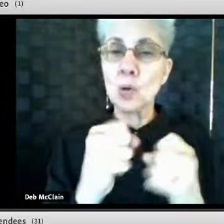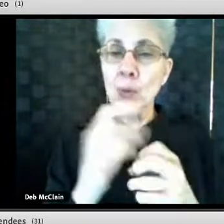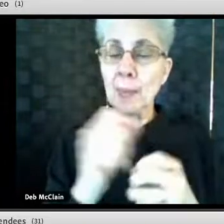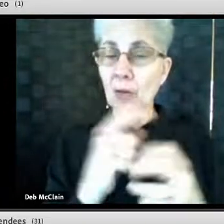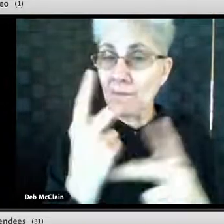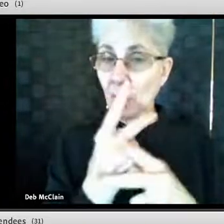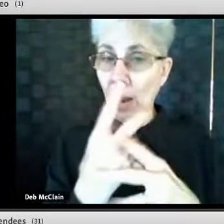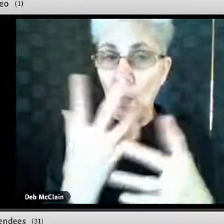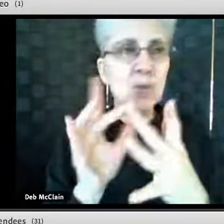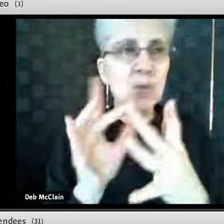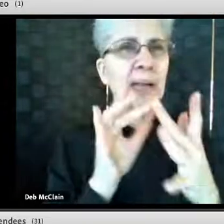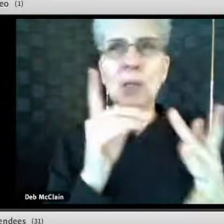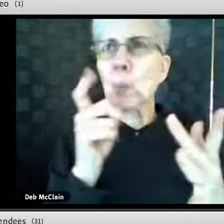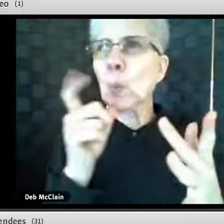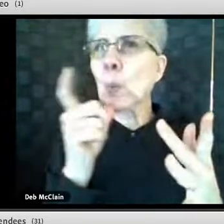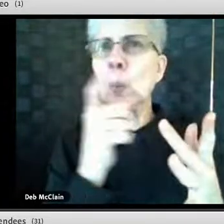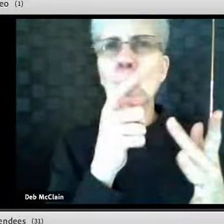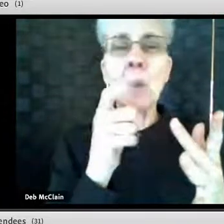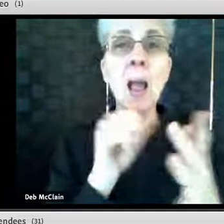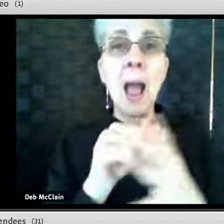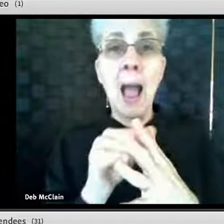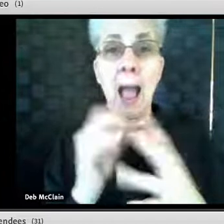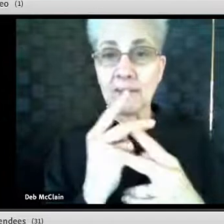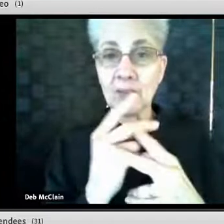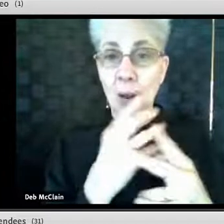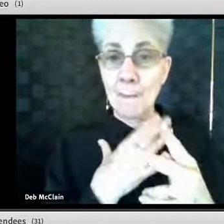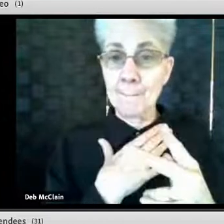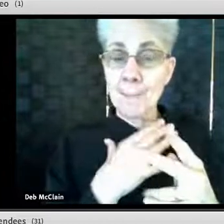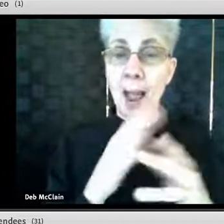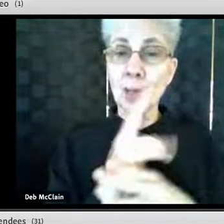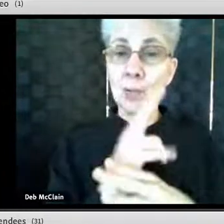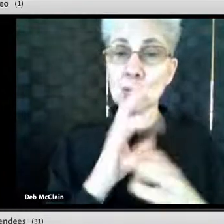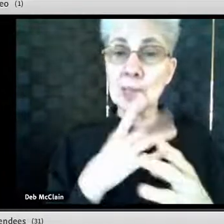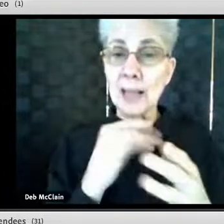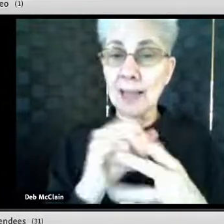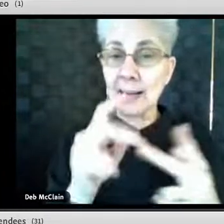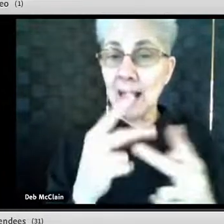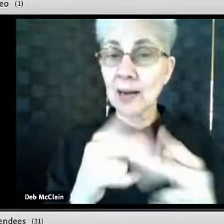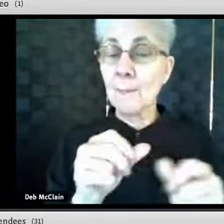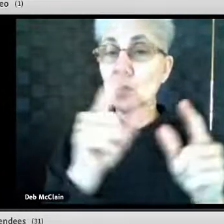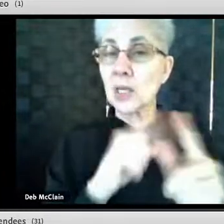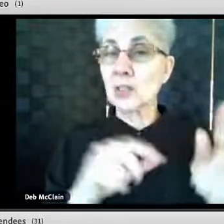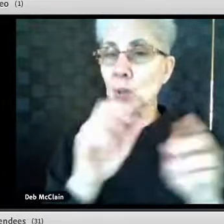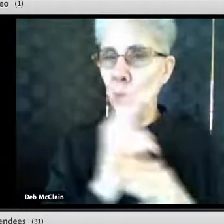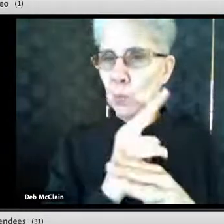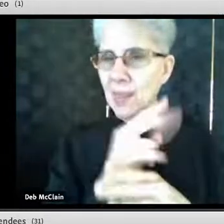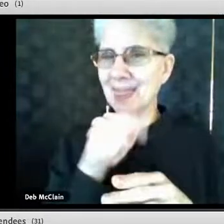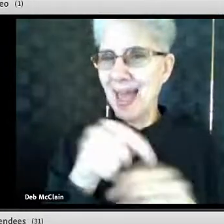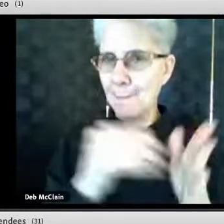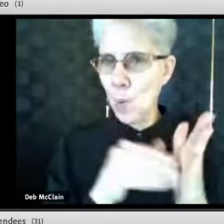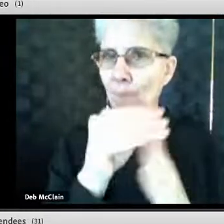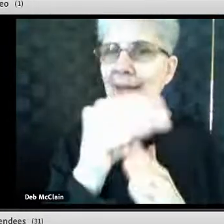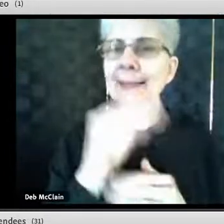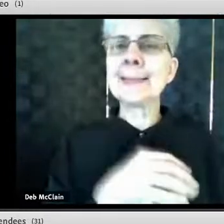because you can really figure out what you're connecting to. I can figure out that my users like this kind of post, and I can do more of those,